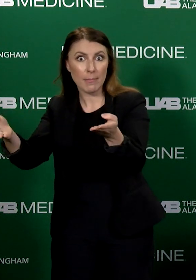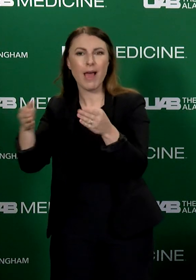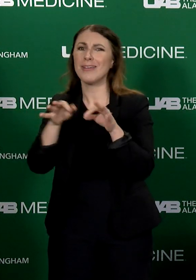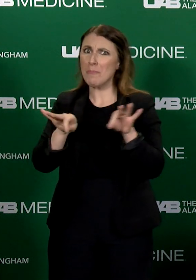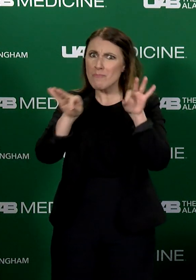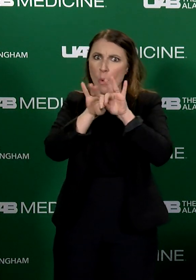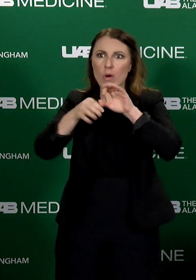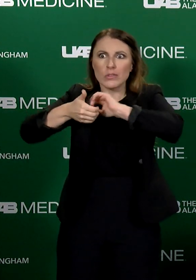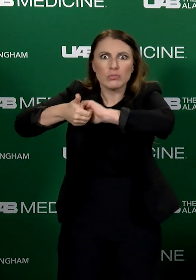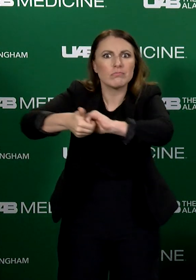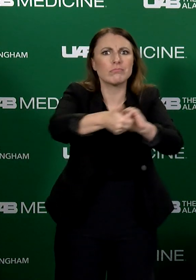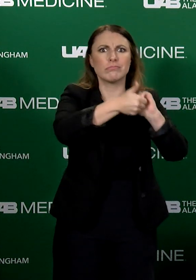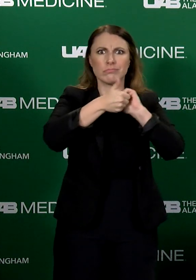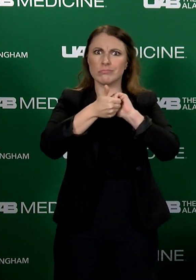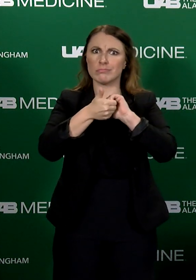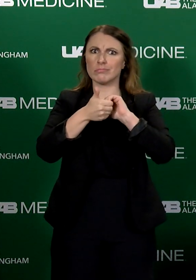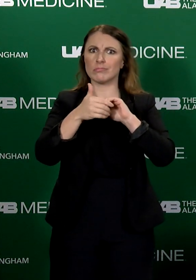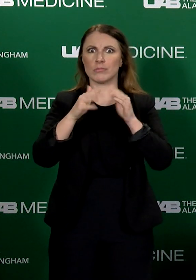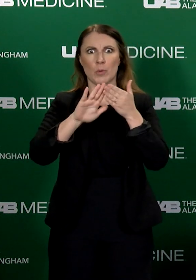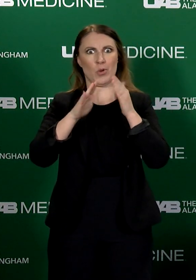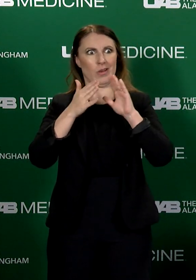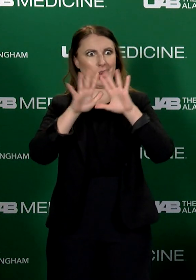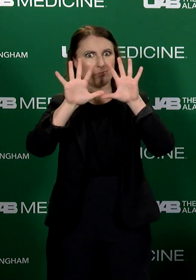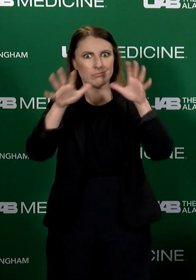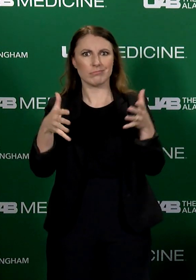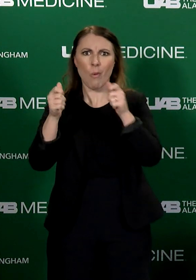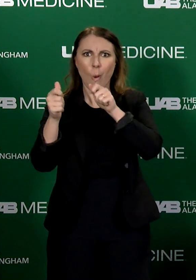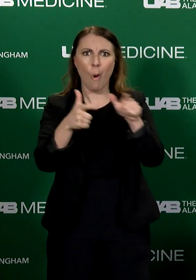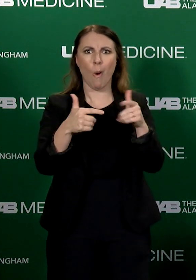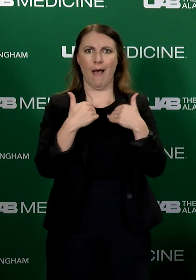together as a community a health care community and I'm certain that we're